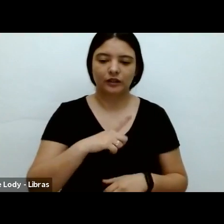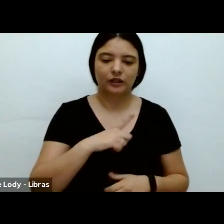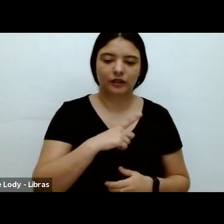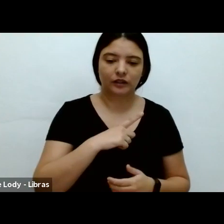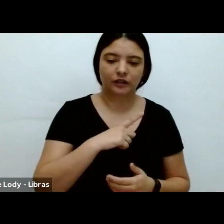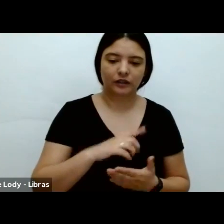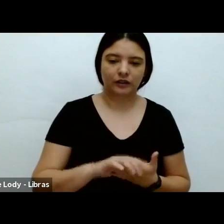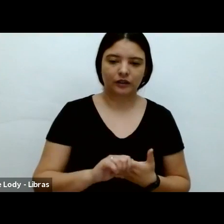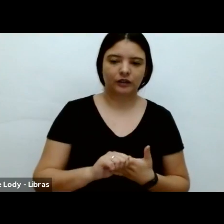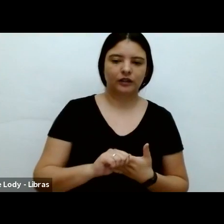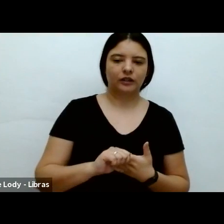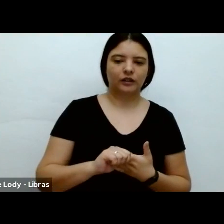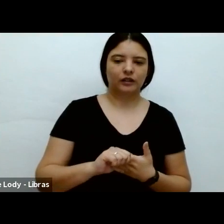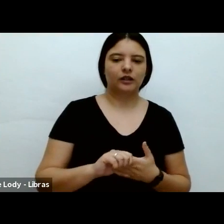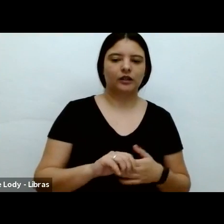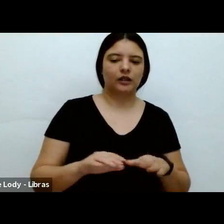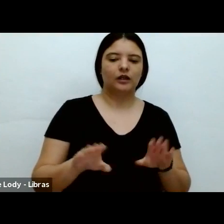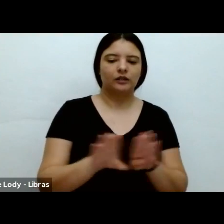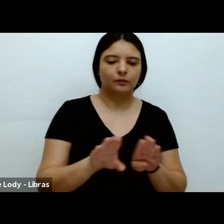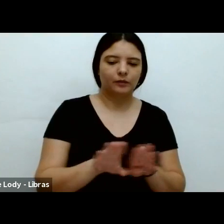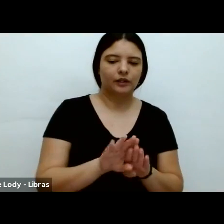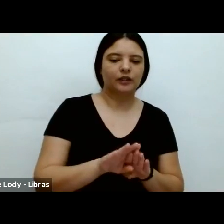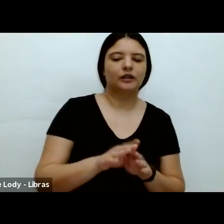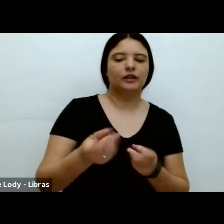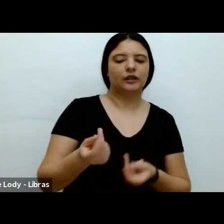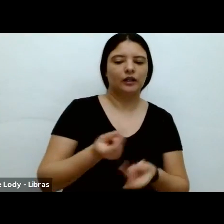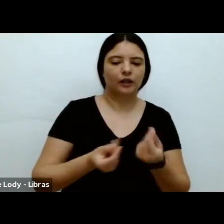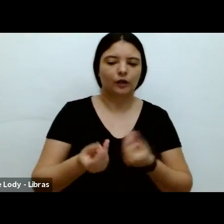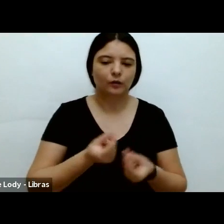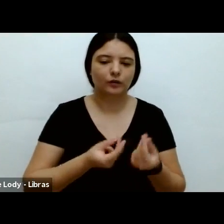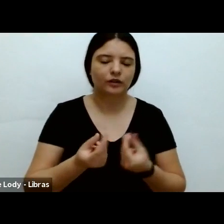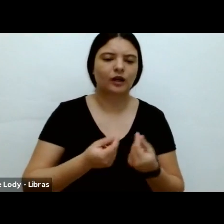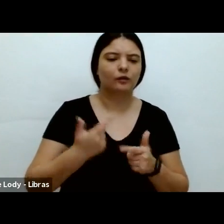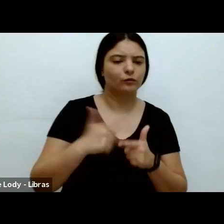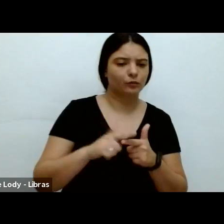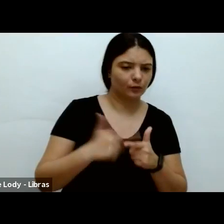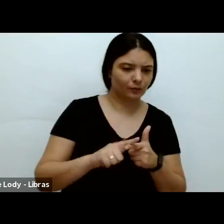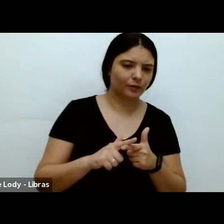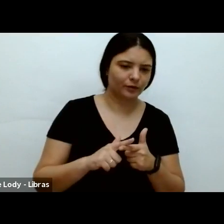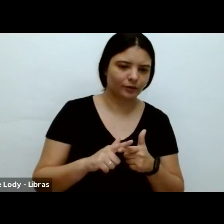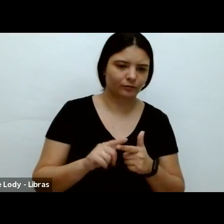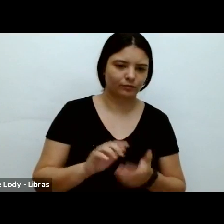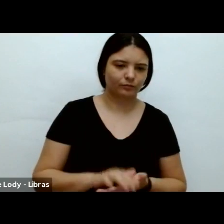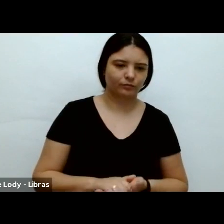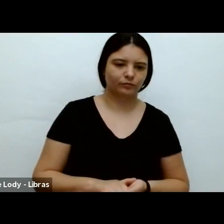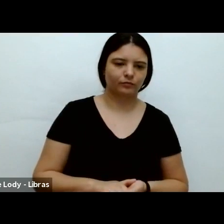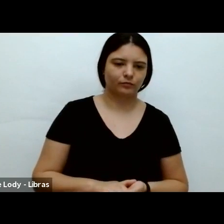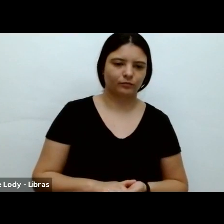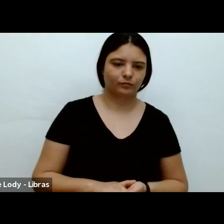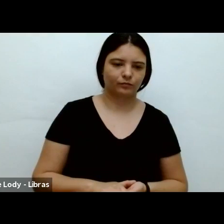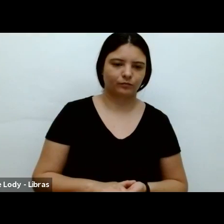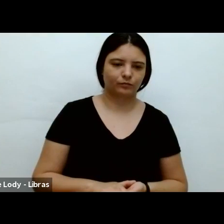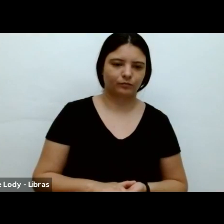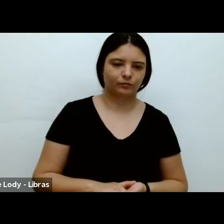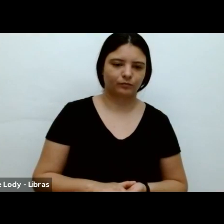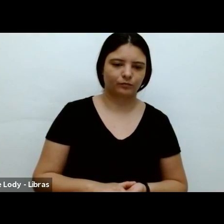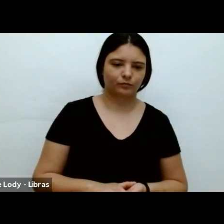that must Nichols that must Negotiate the global problem. And then look for instance. pants